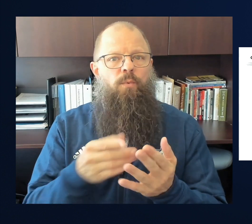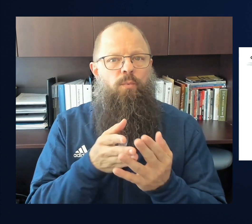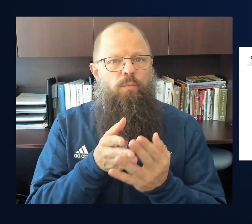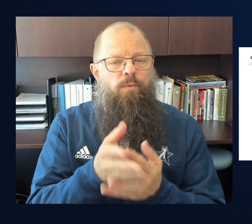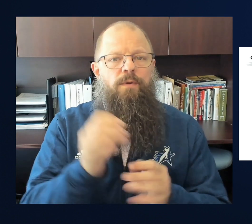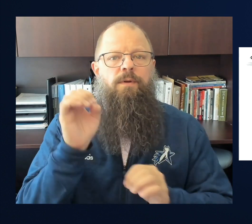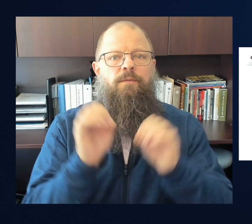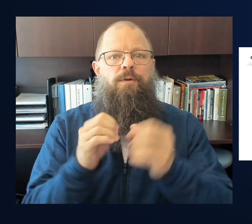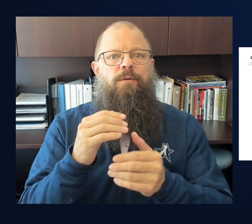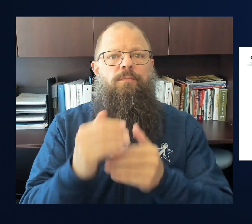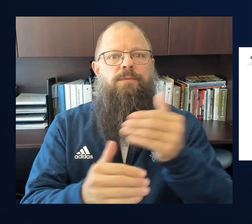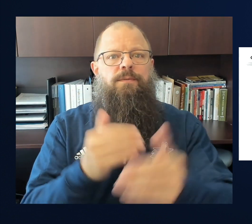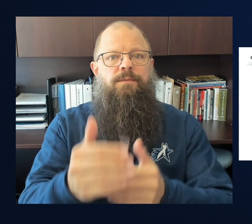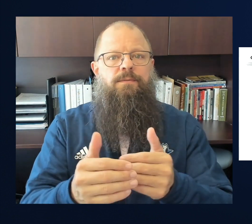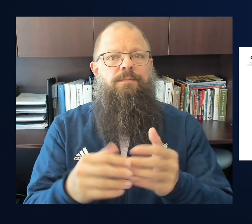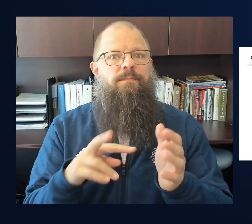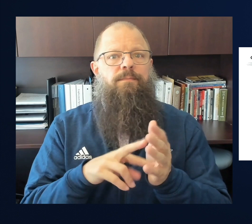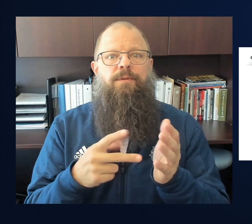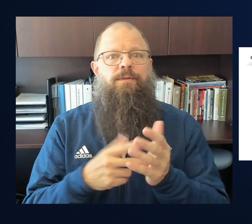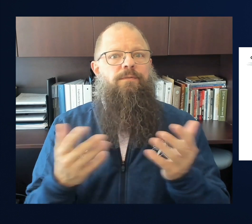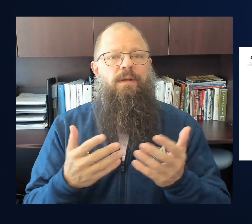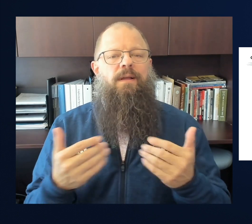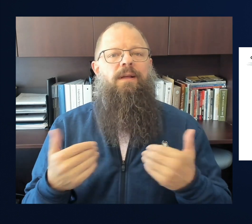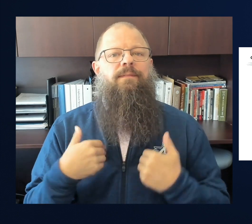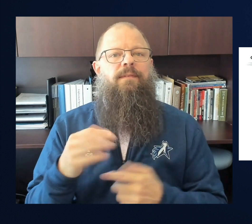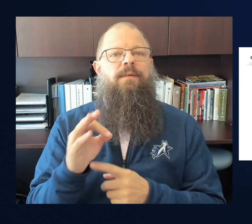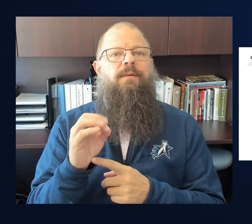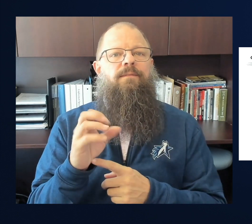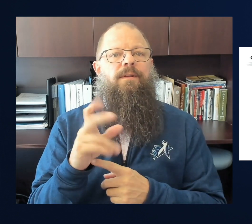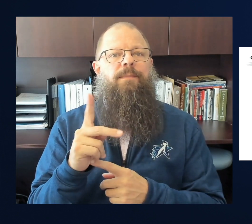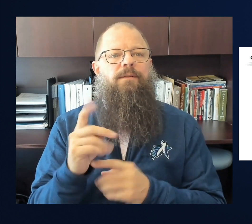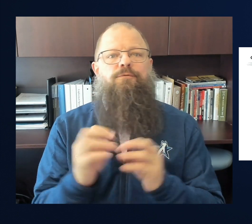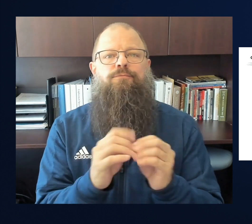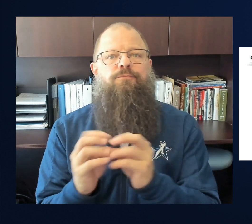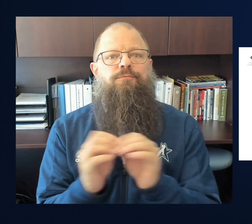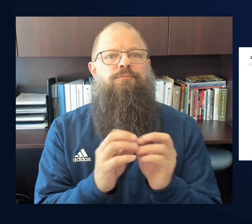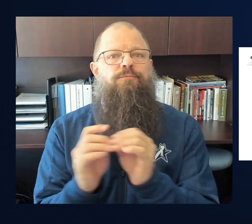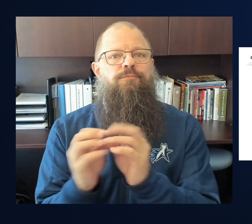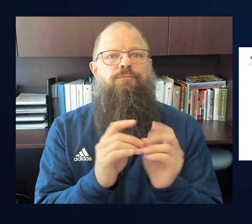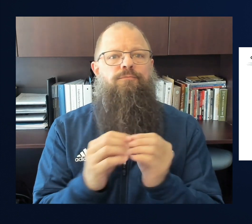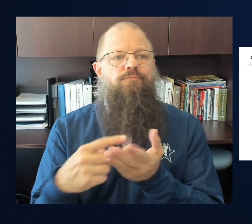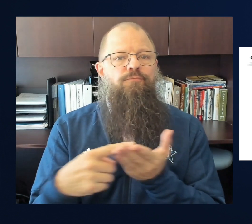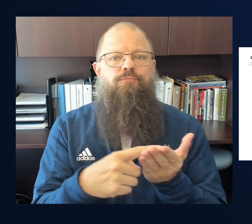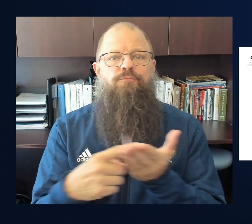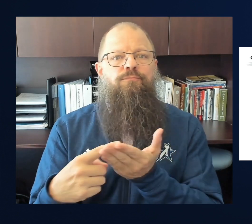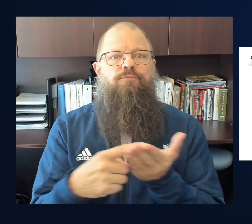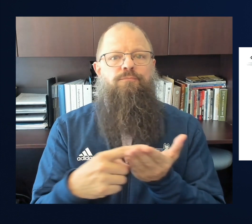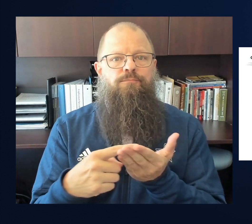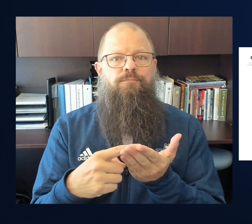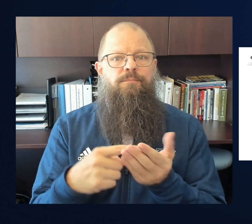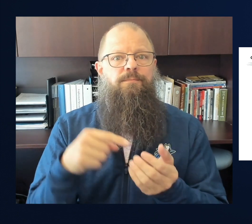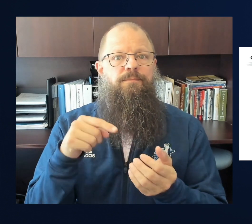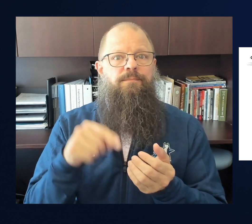and employee. Through that evaluation process they have ongoing communication and feedback that is